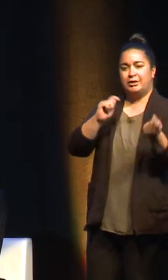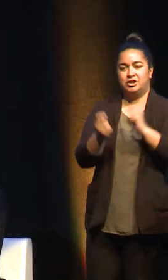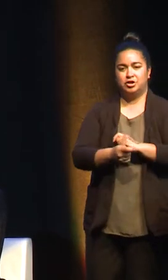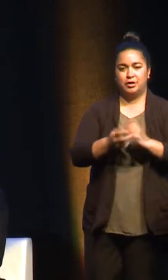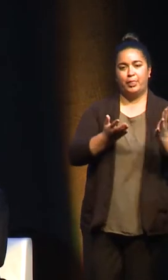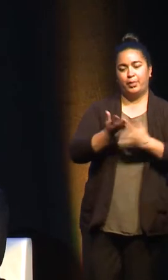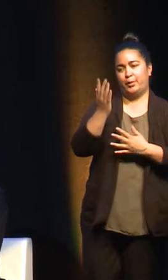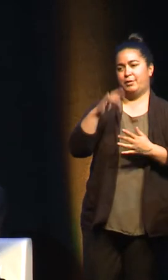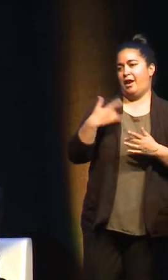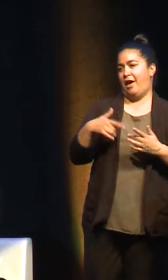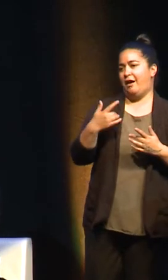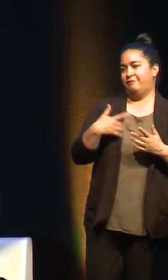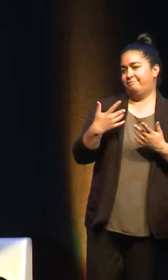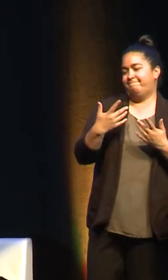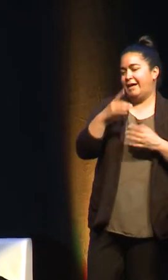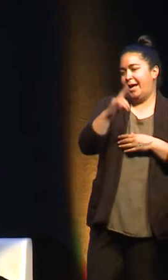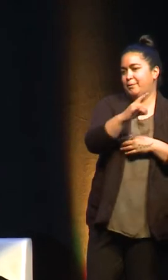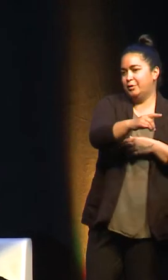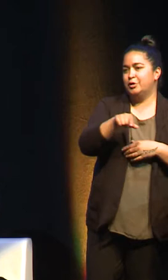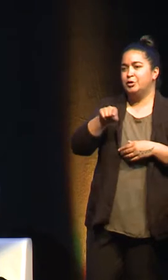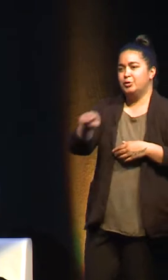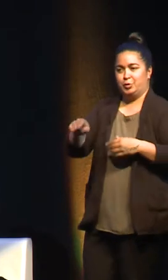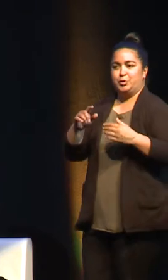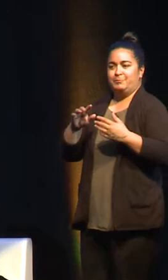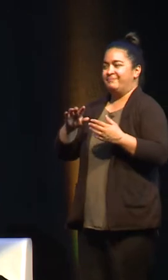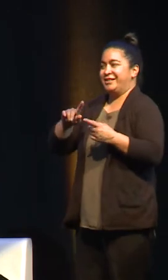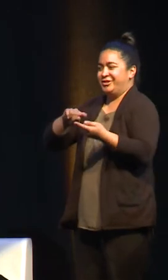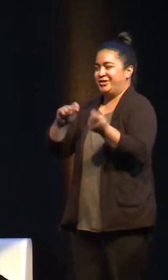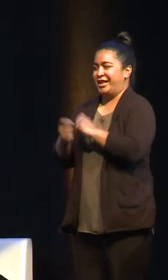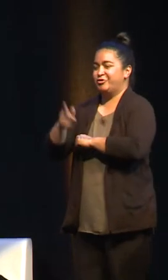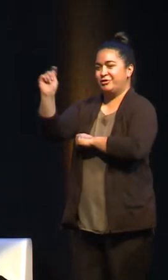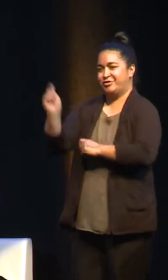I know that that's not your portfolio per se, but I do want to acknowledge that question